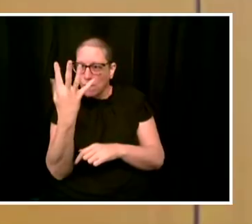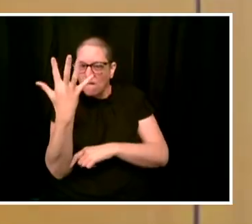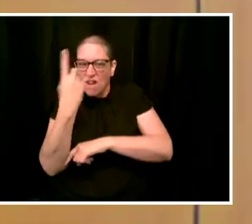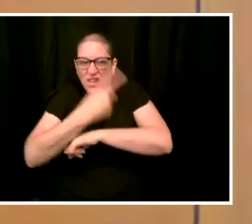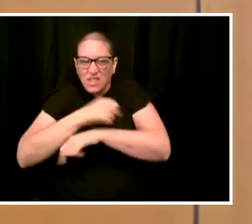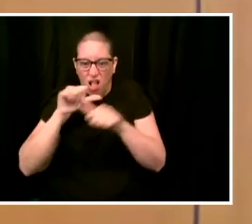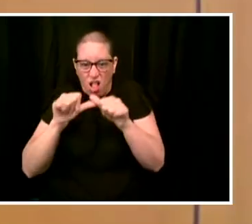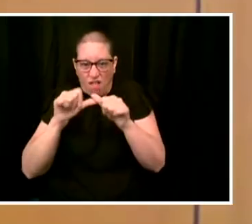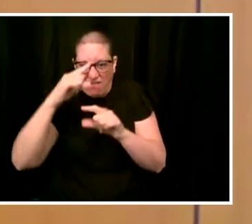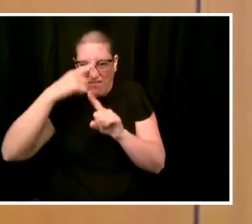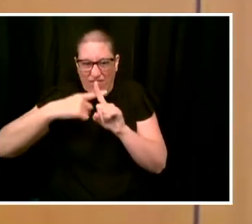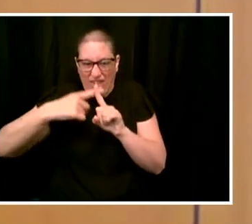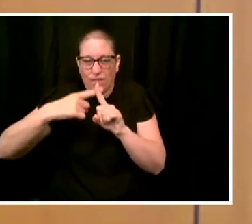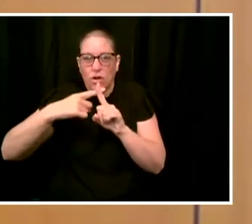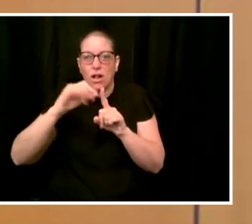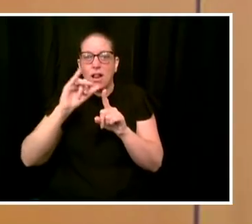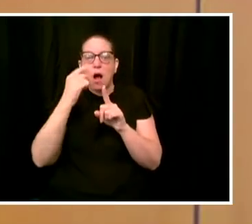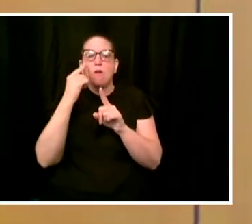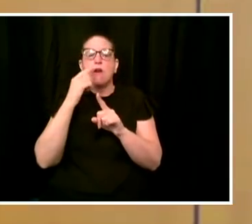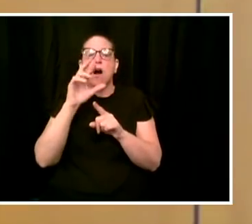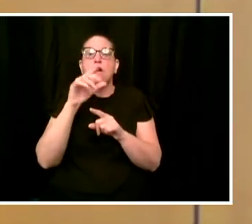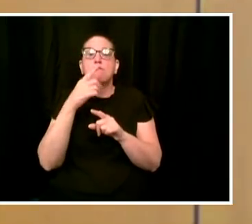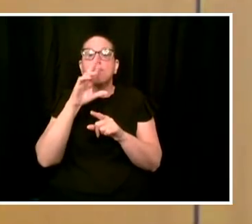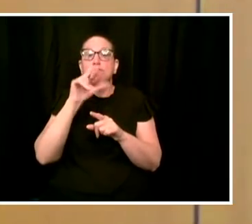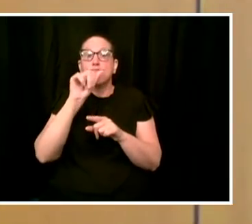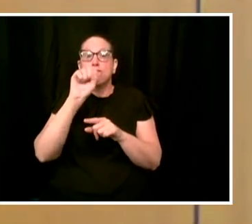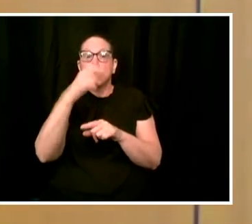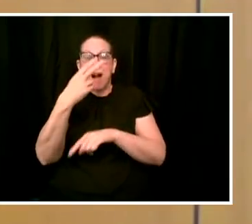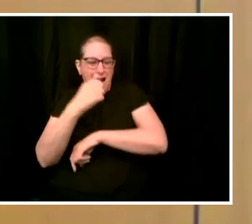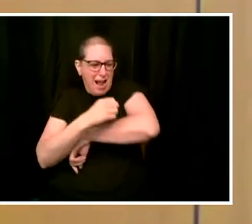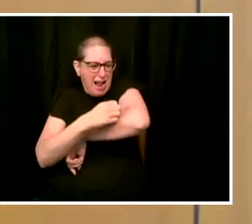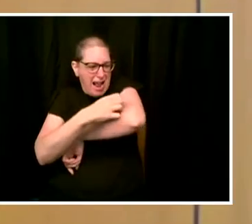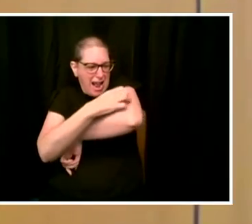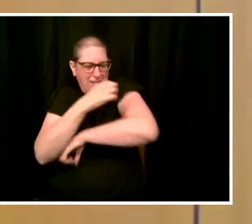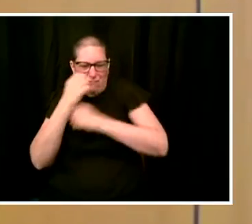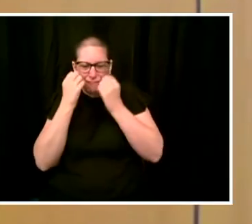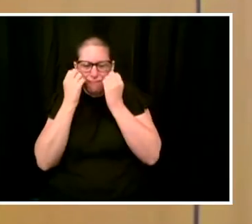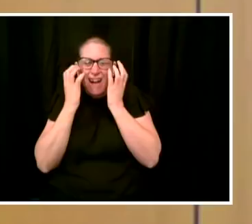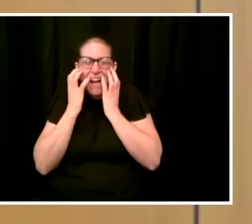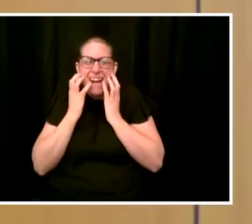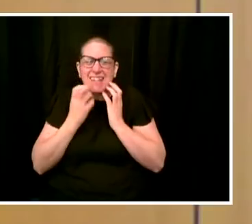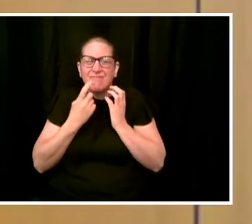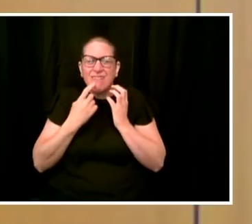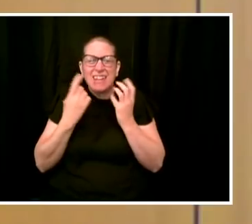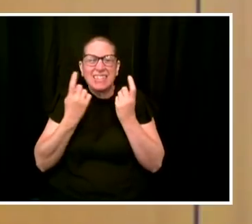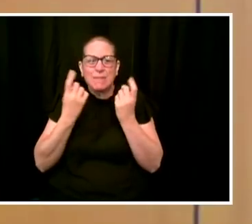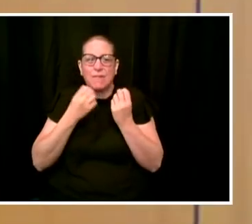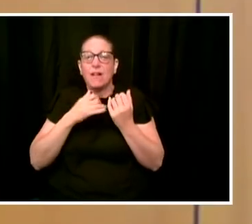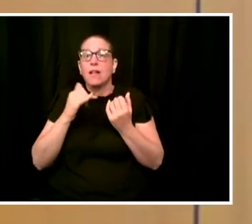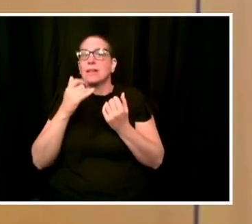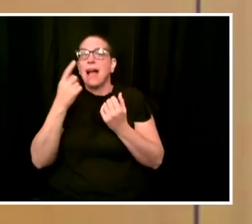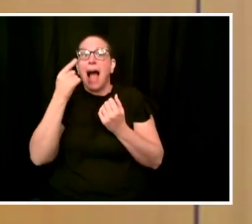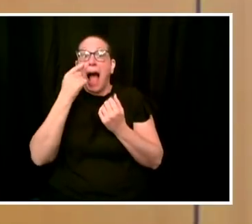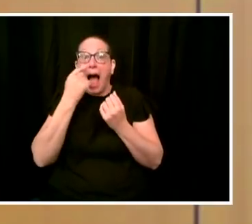MANY DAYS, AS WELL AS A RASH